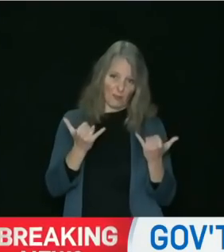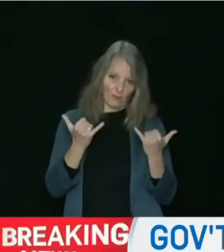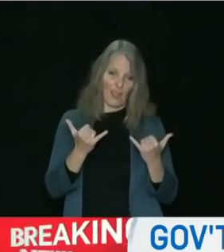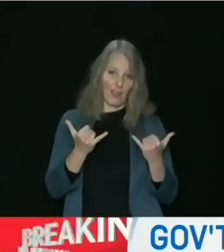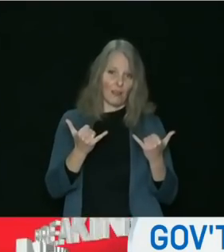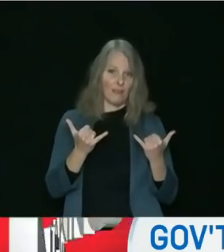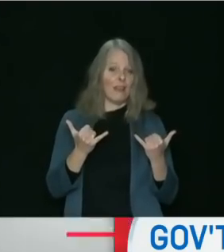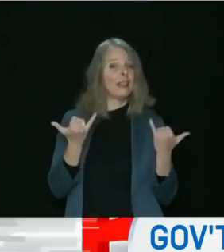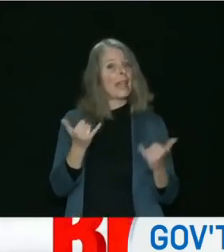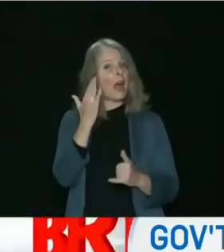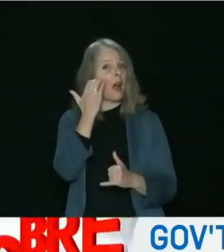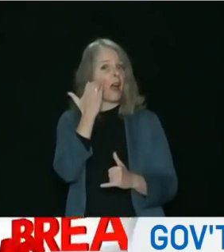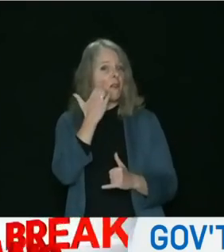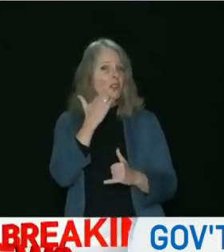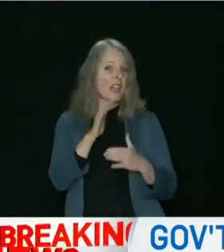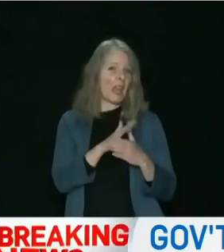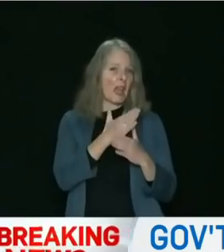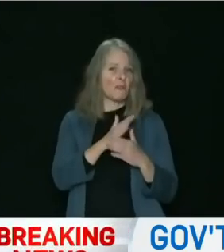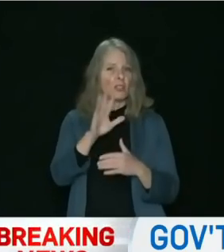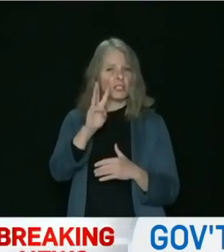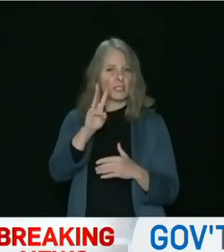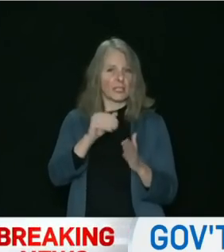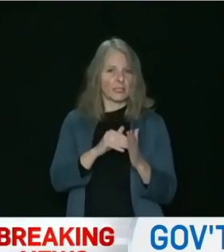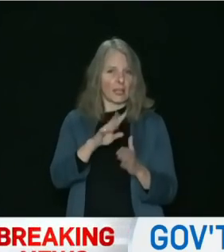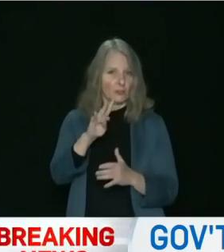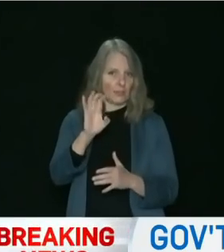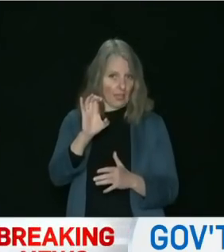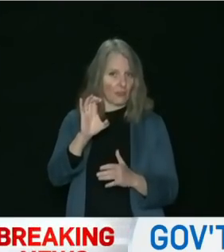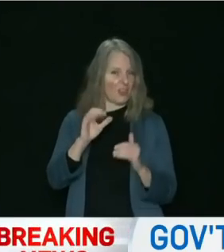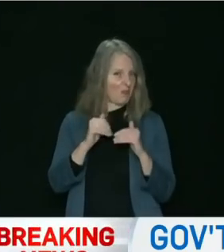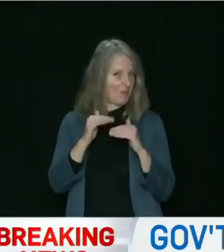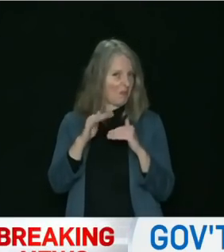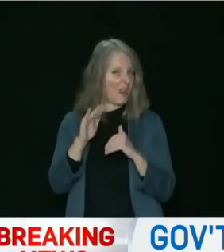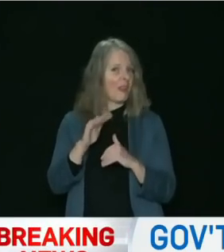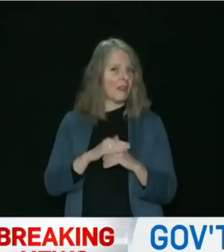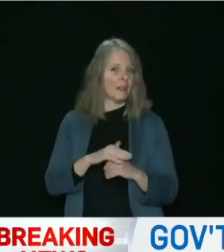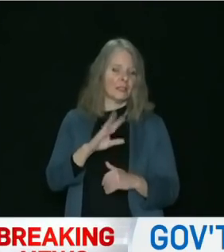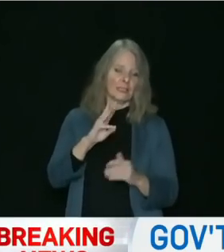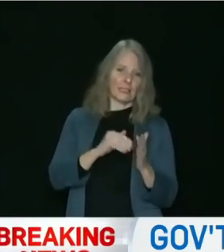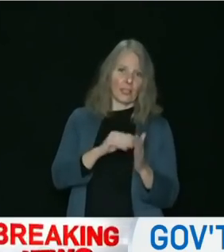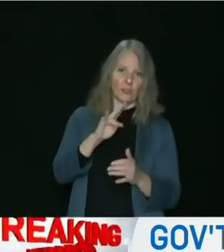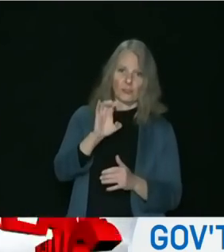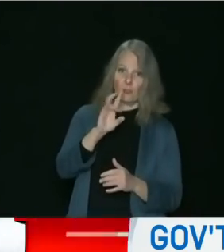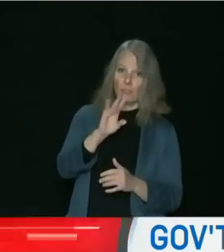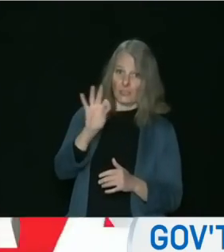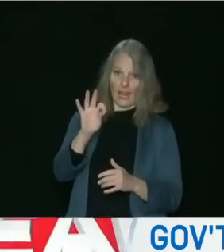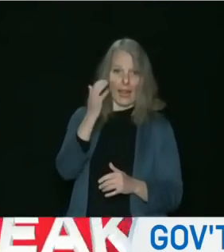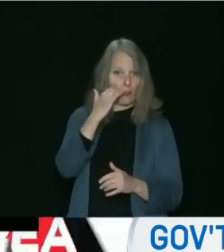NUMBER OF PEOPLE WITH COVID-19